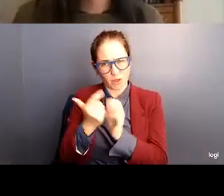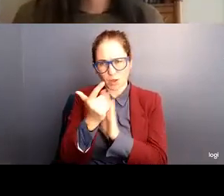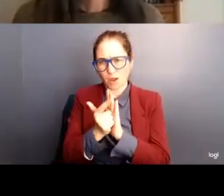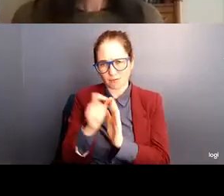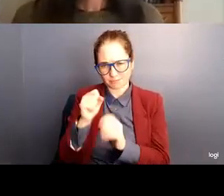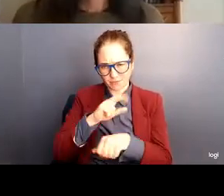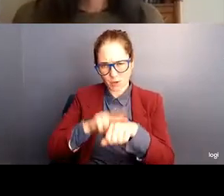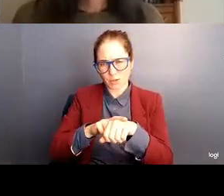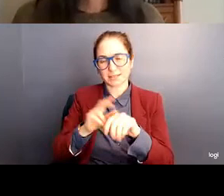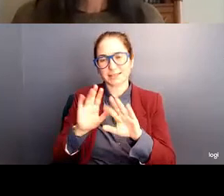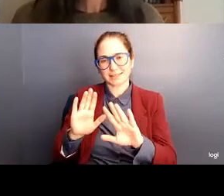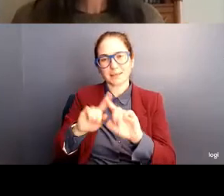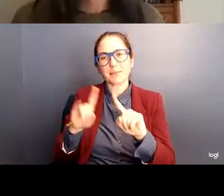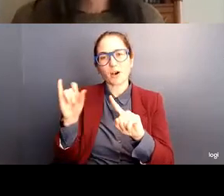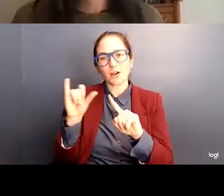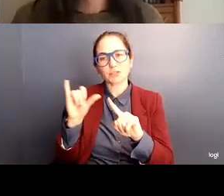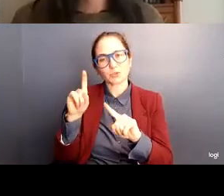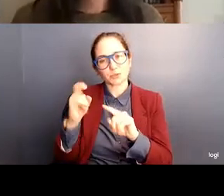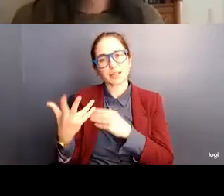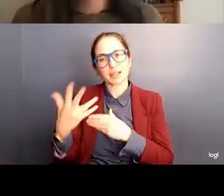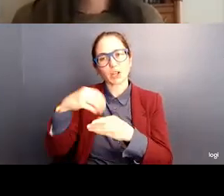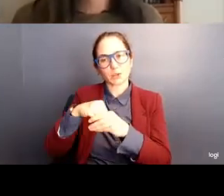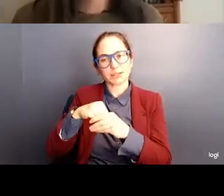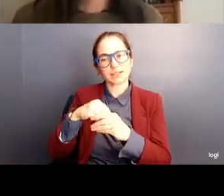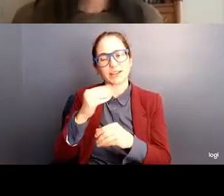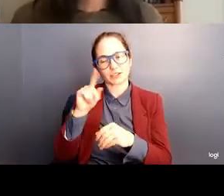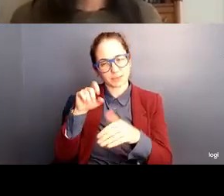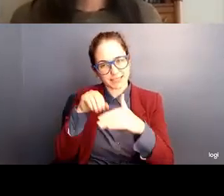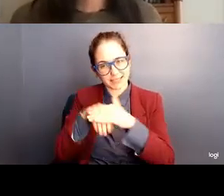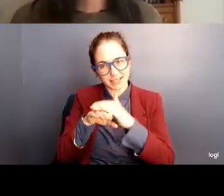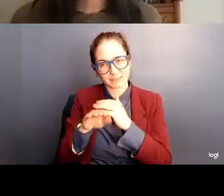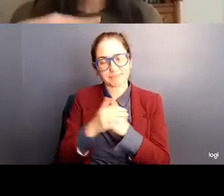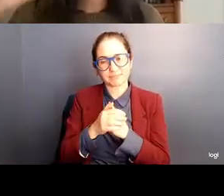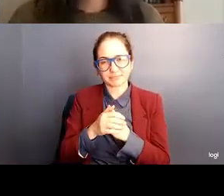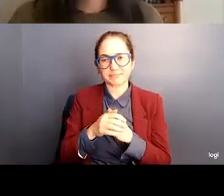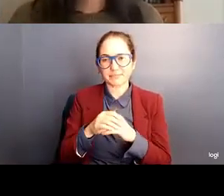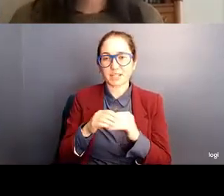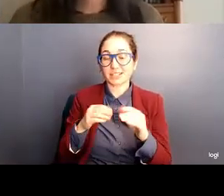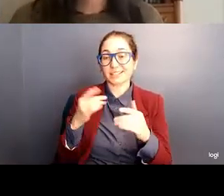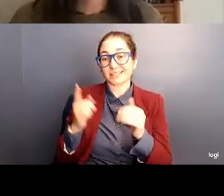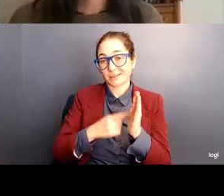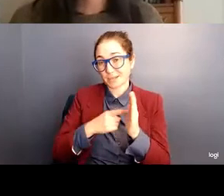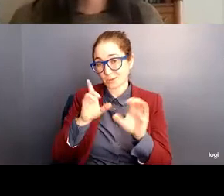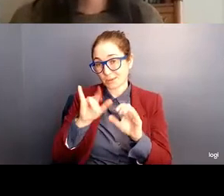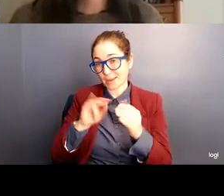law; but I want you to be inclusive and accessible and to do that sometimes is to go above and beyond what the ADA is saying.